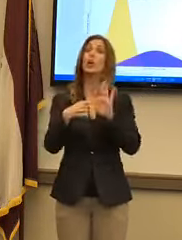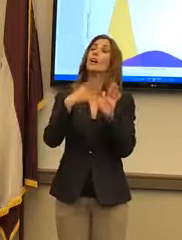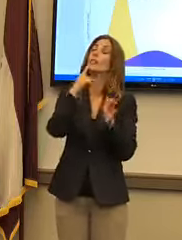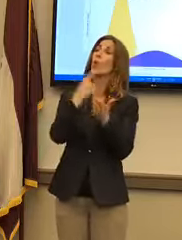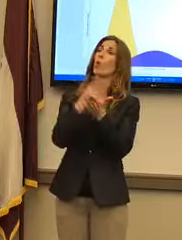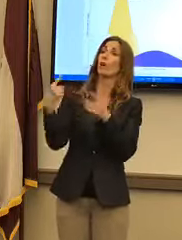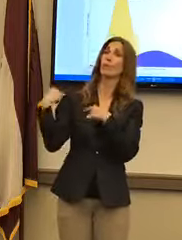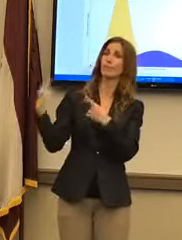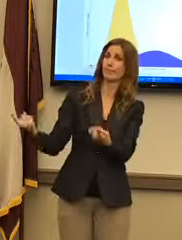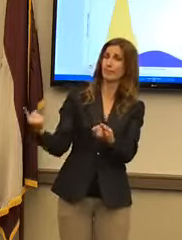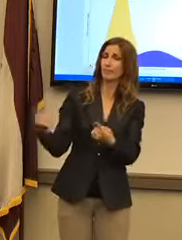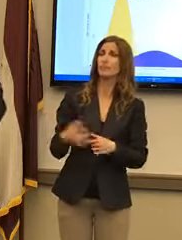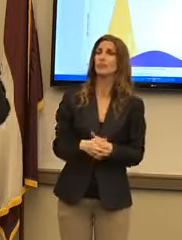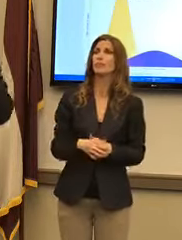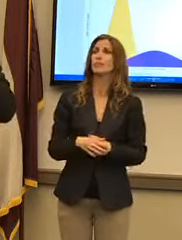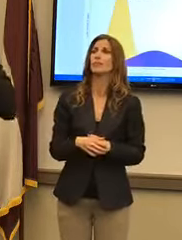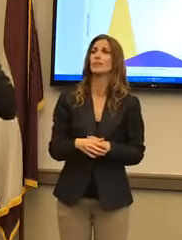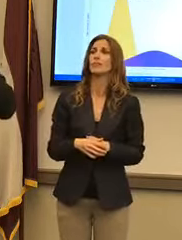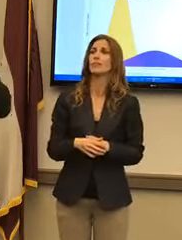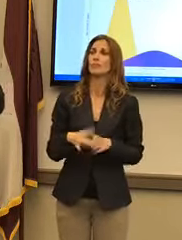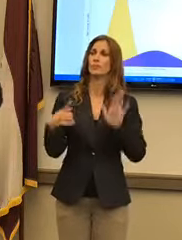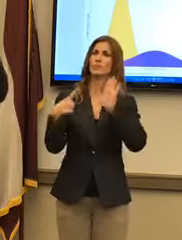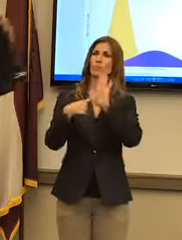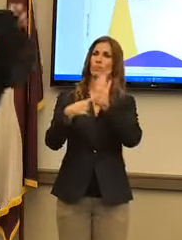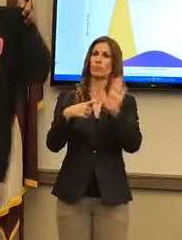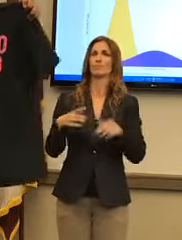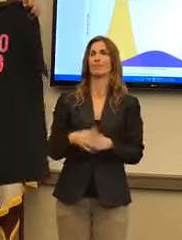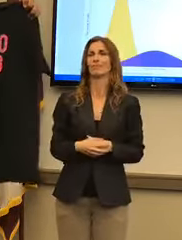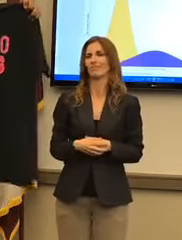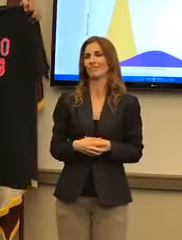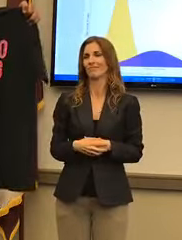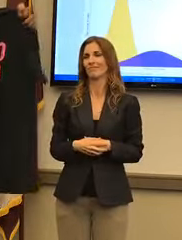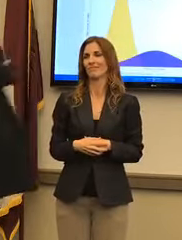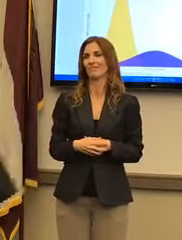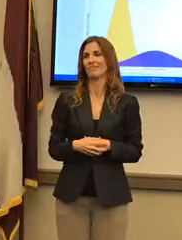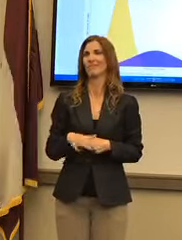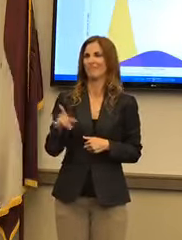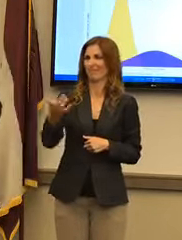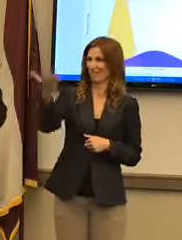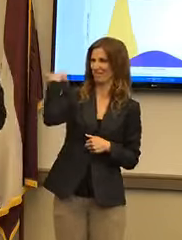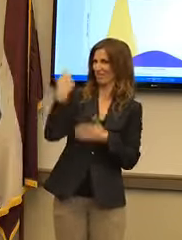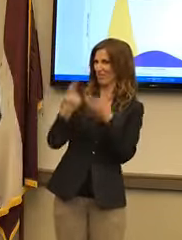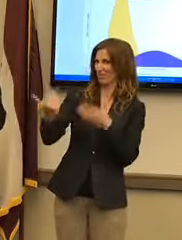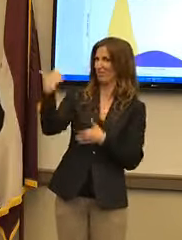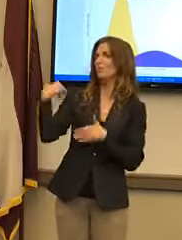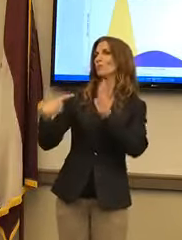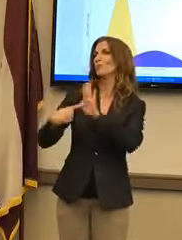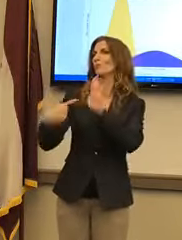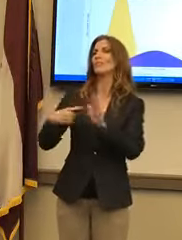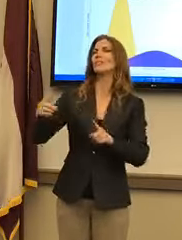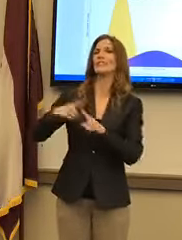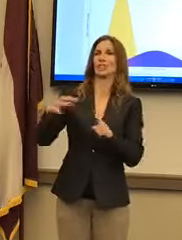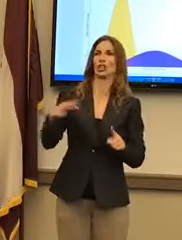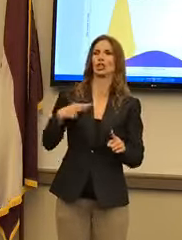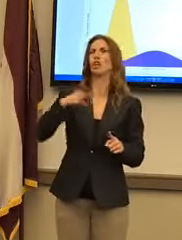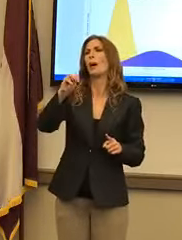I channeled my inner QVC host and showed our Montco Strong t-shirt which is a